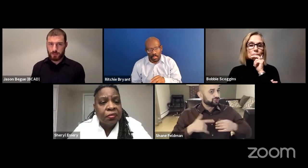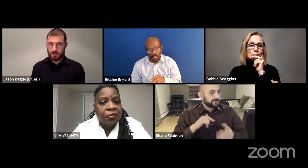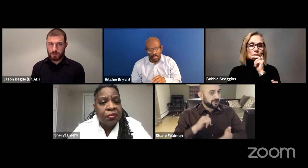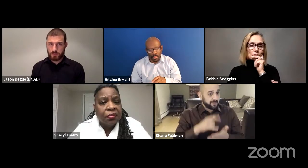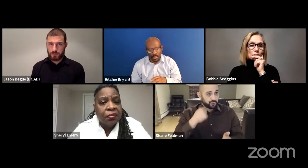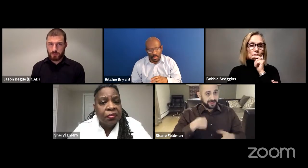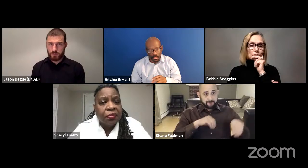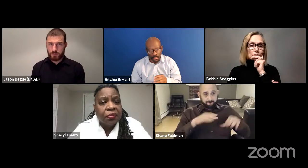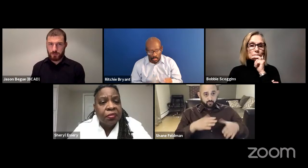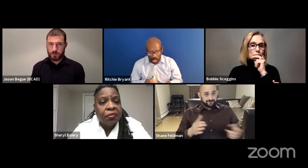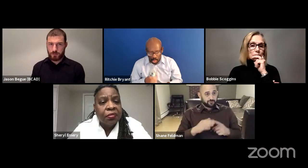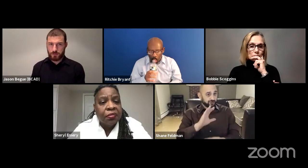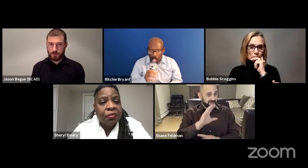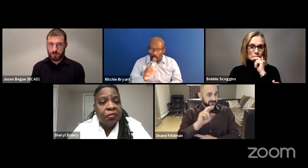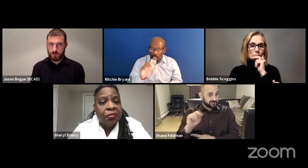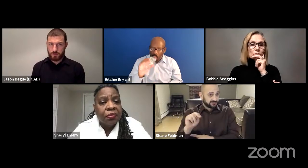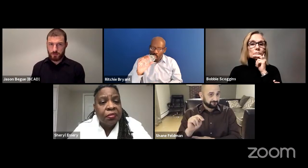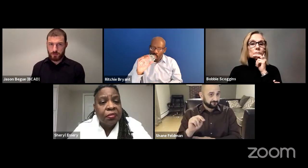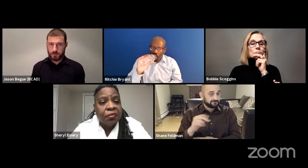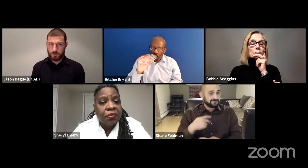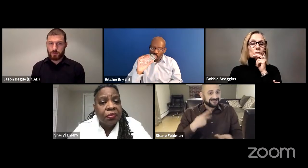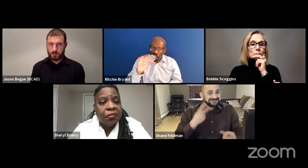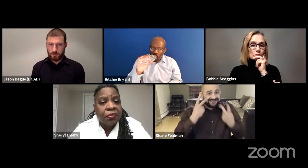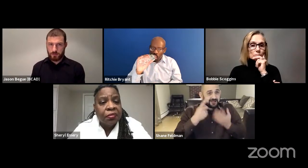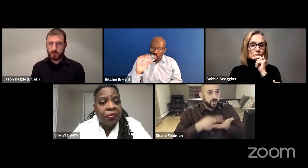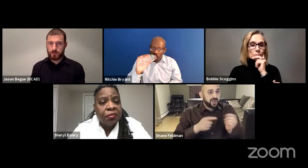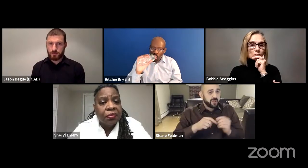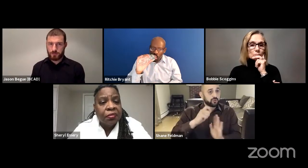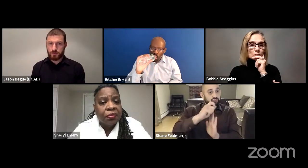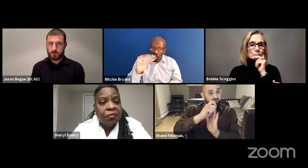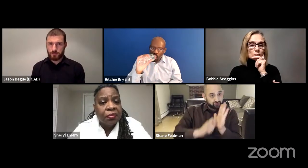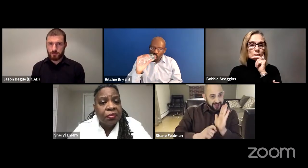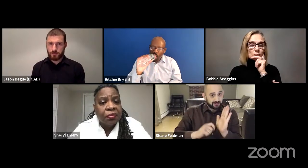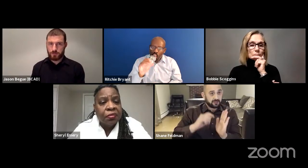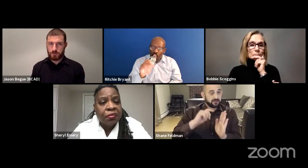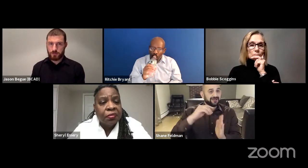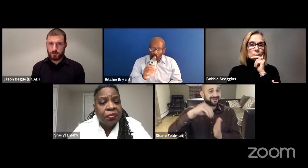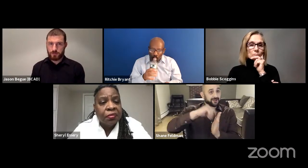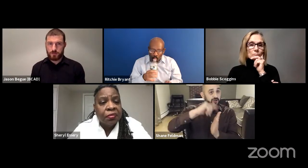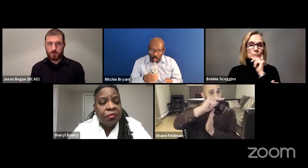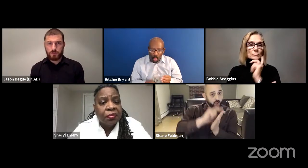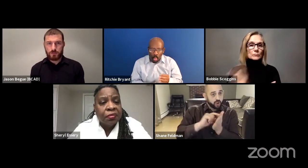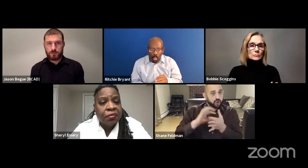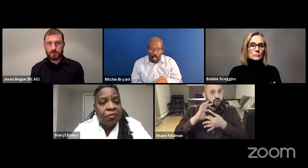involves legislation, and there's concerns about that. I recently am a transplant to